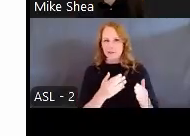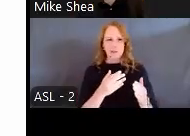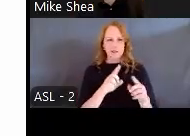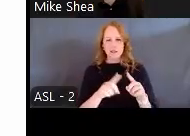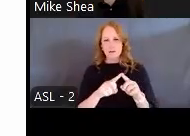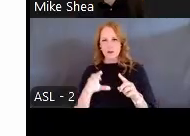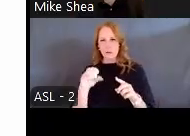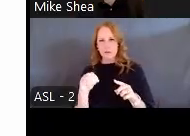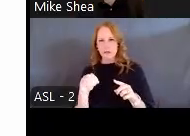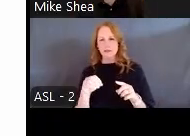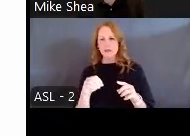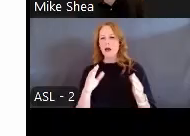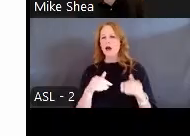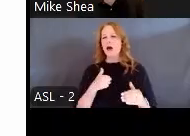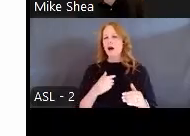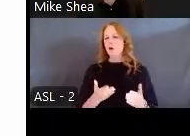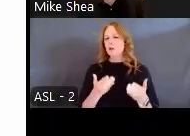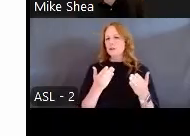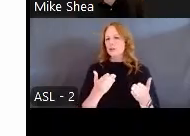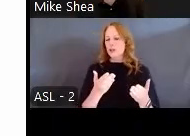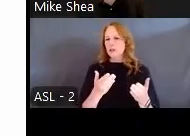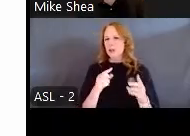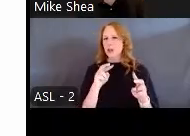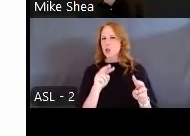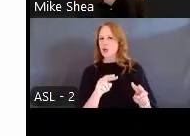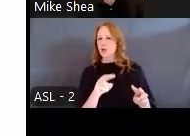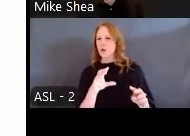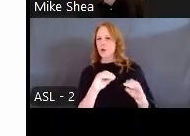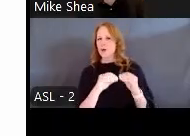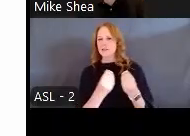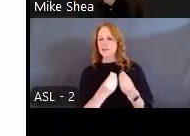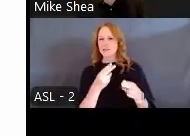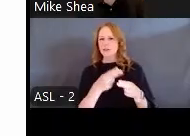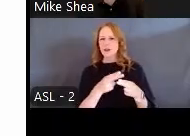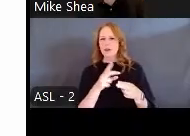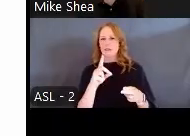suggest taking a look at an organization called disability in disability in is a